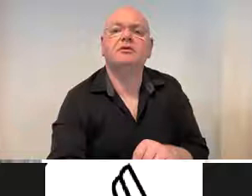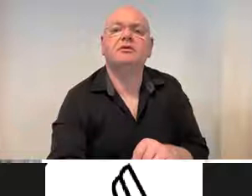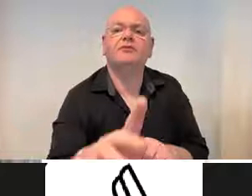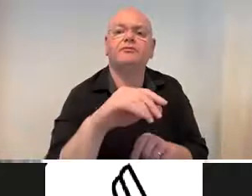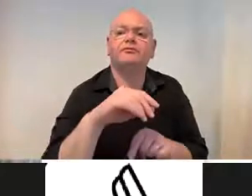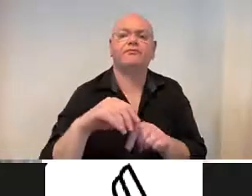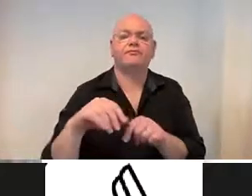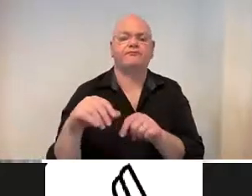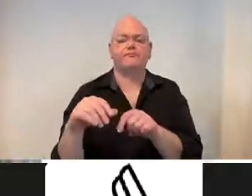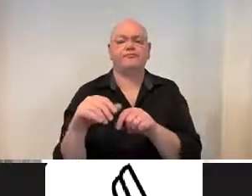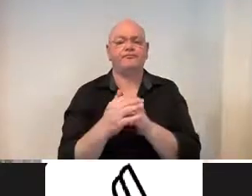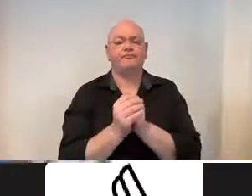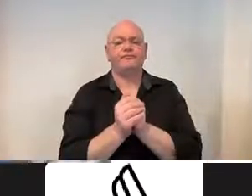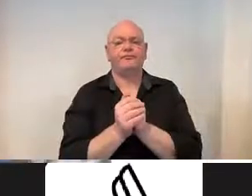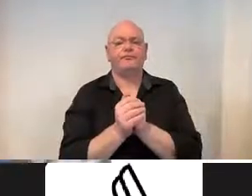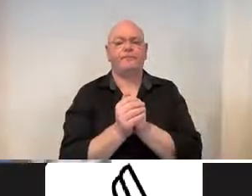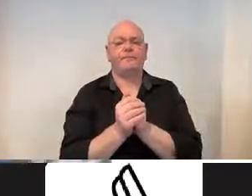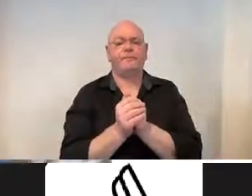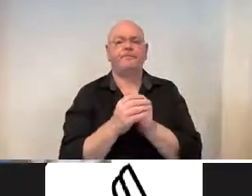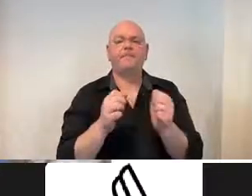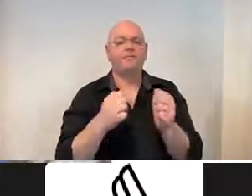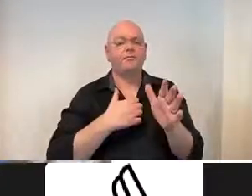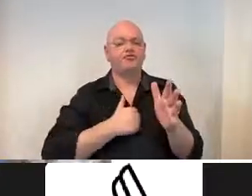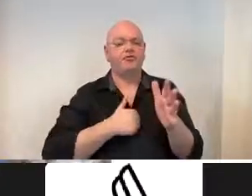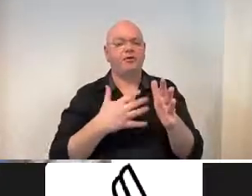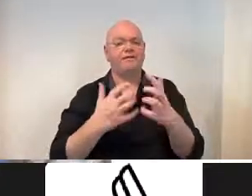Councils, so we have just started working with crumbs.